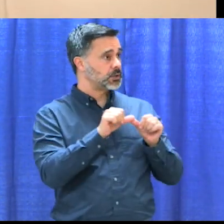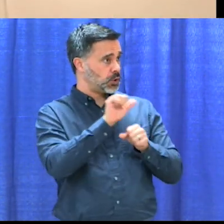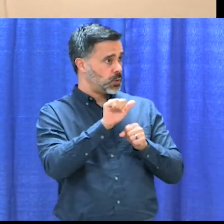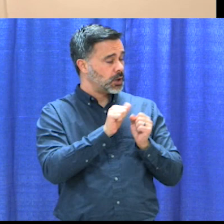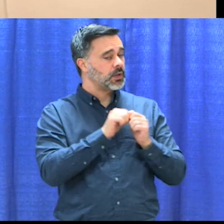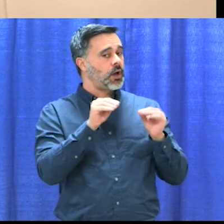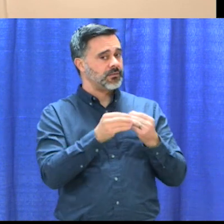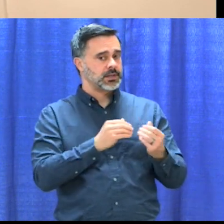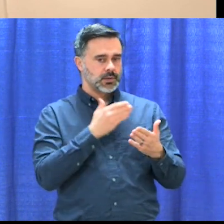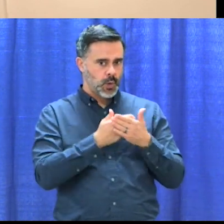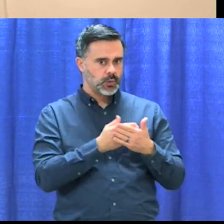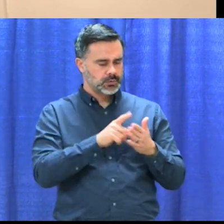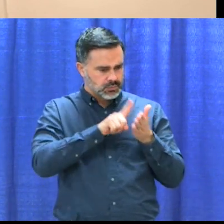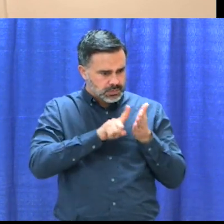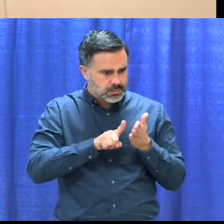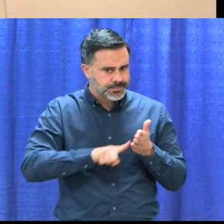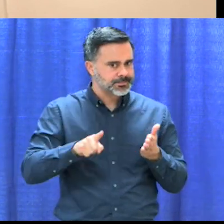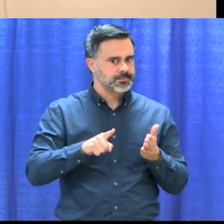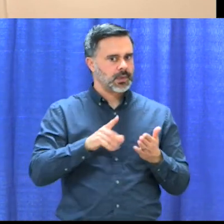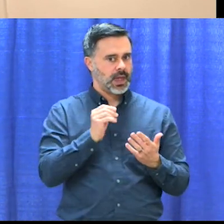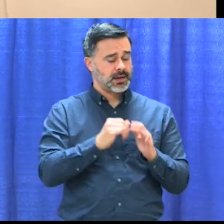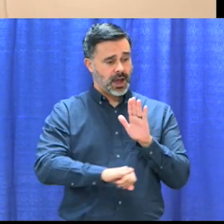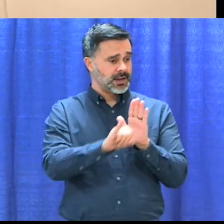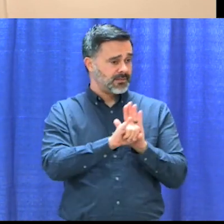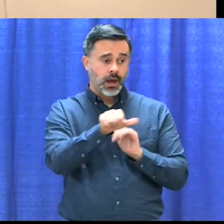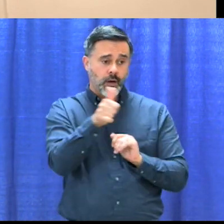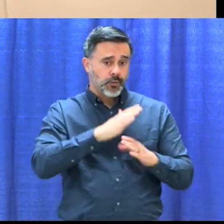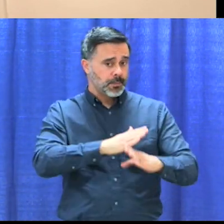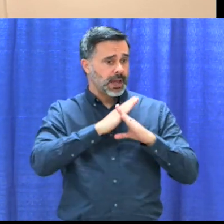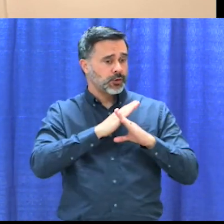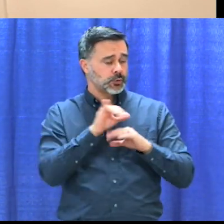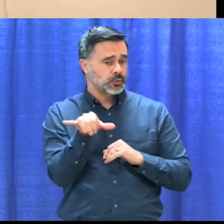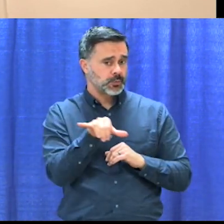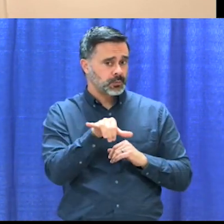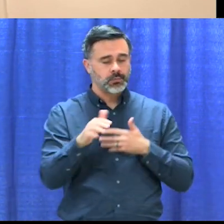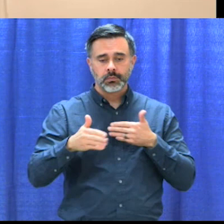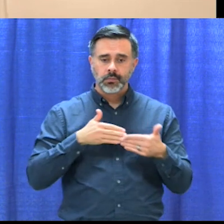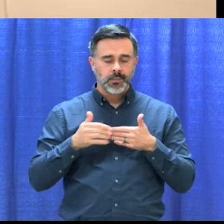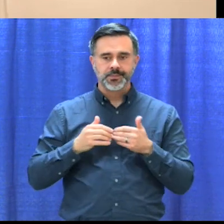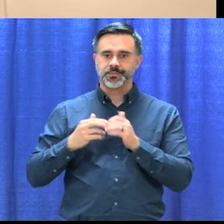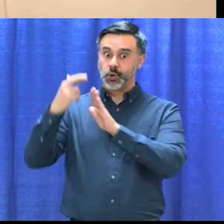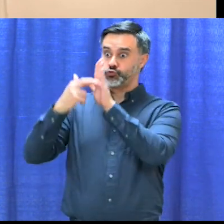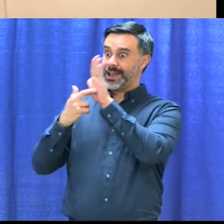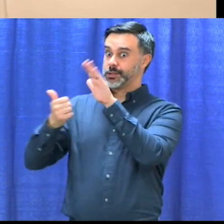bottom of those numbers and also to identify any other barriers that might exist whether they're regulatory or otherwise.